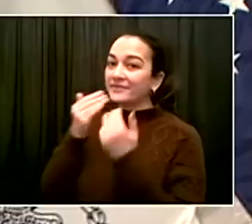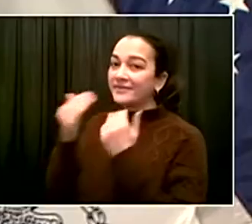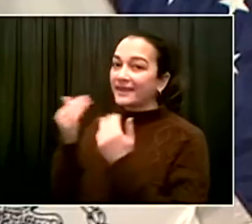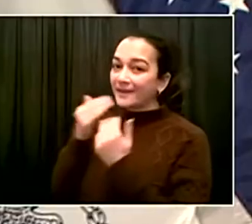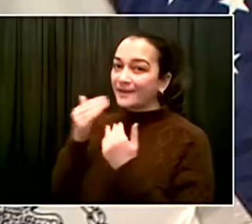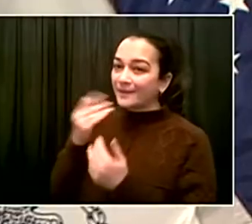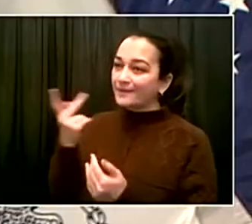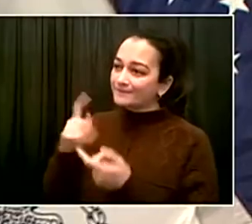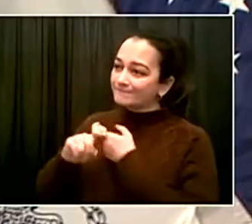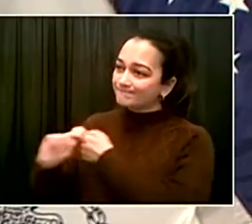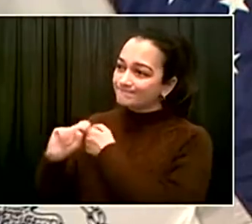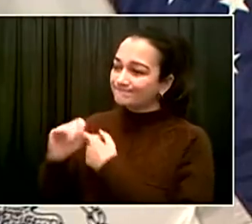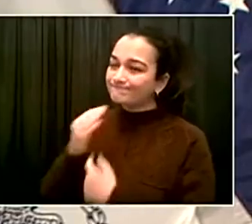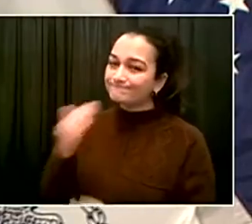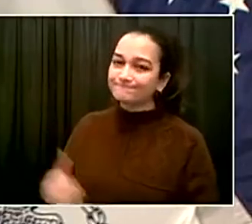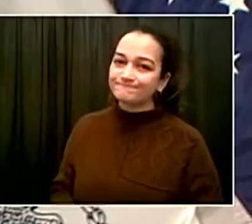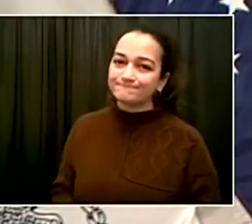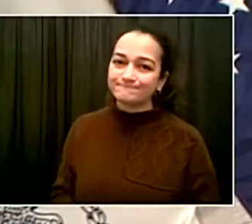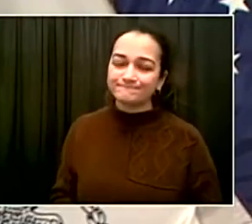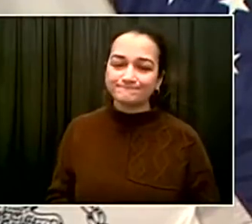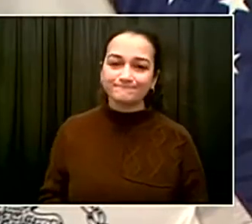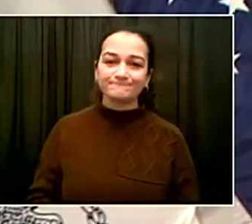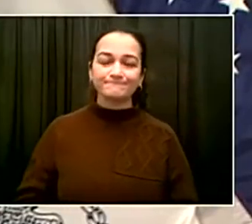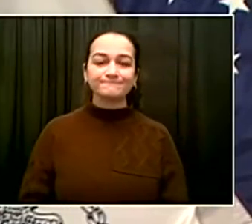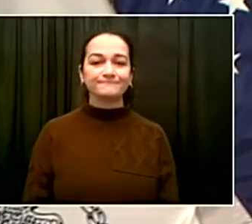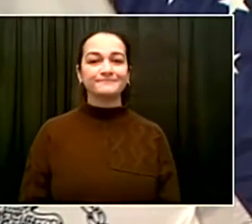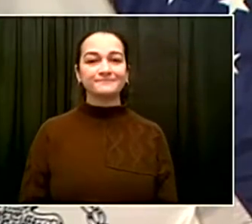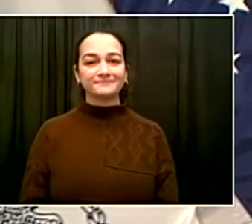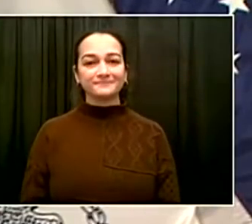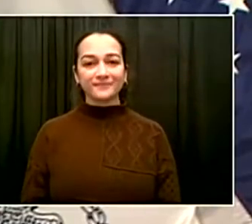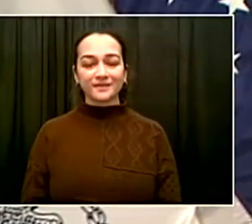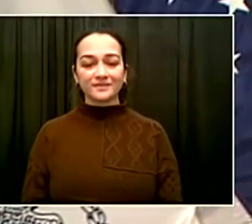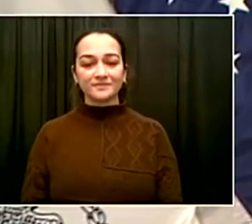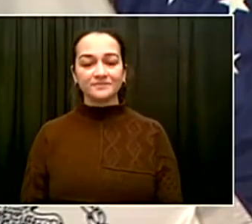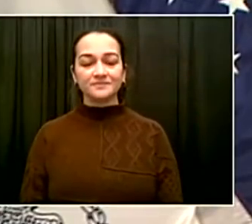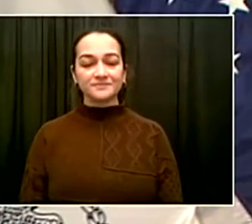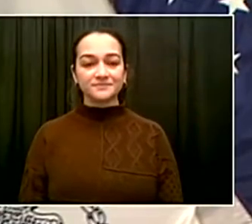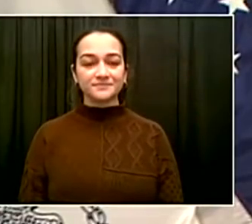DIFFERENCE. THANK YOU, AS ALWAYS, FOR YOUR FRIENDSHIP AS WELL. WE WILL GET THROUGH THIS TOGETHER.